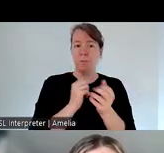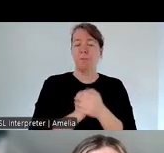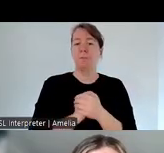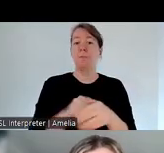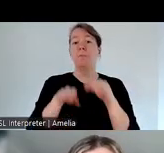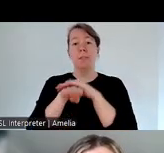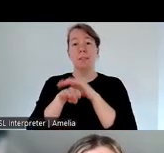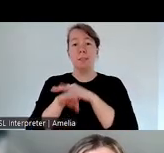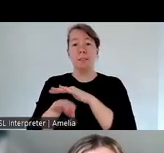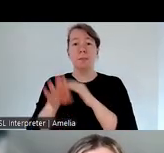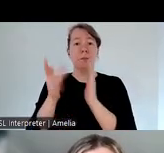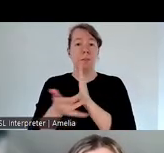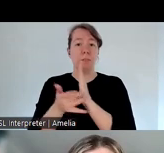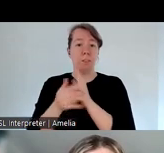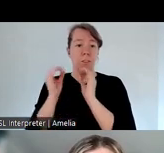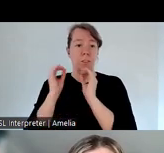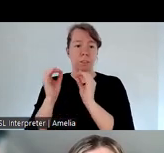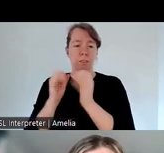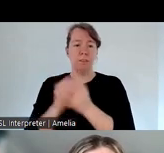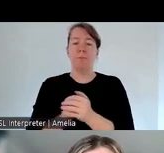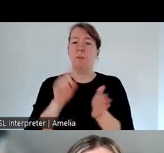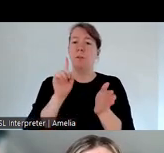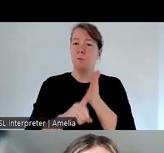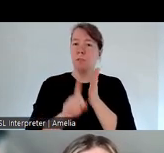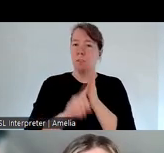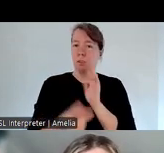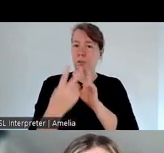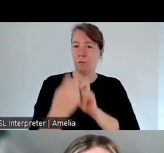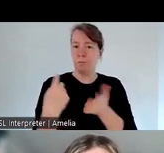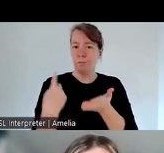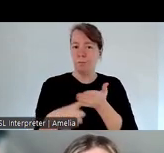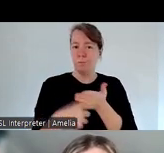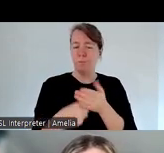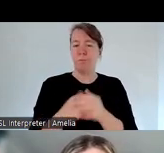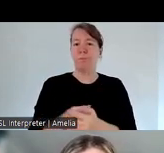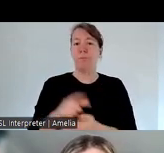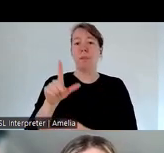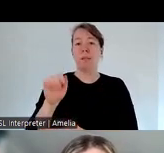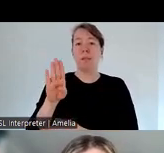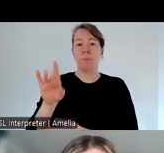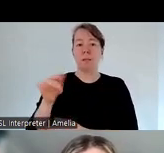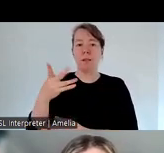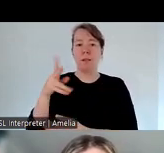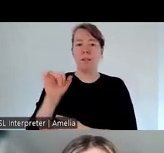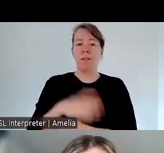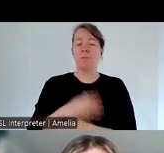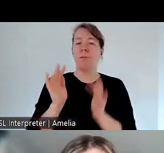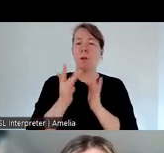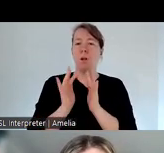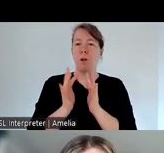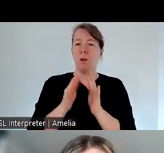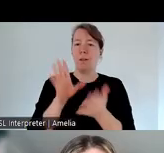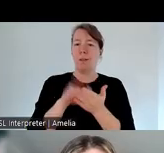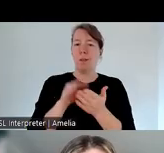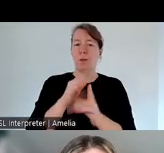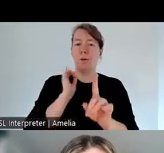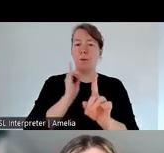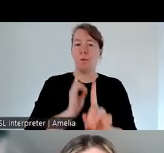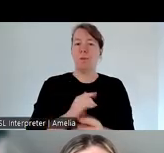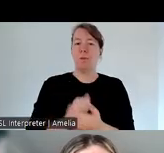Research consultations, LibGuides, Online learning objects, Access services, and Outreach events.